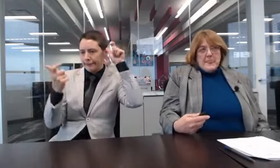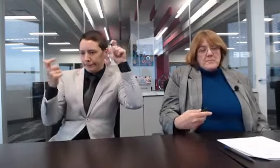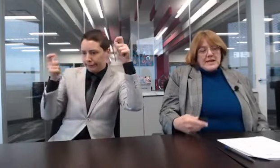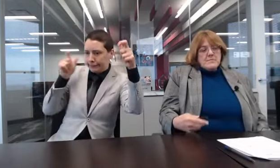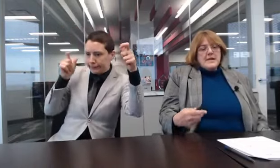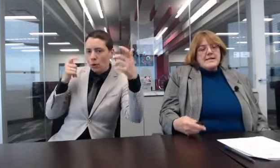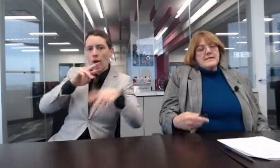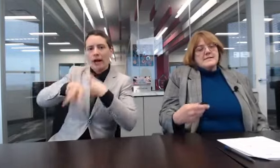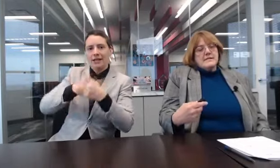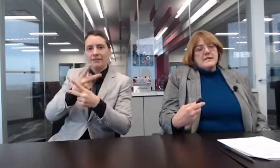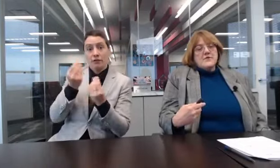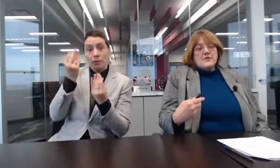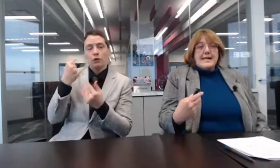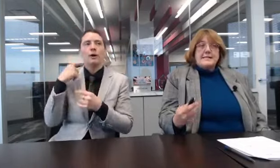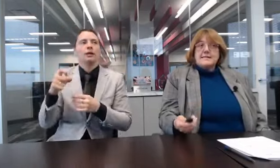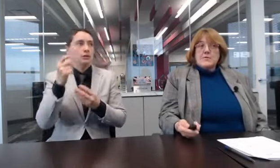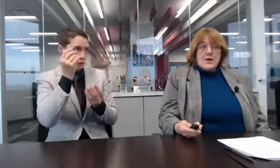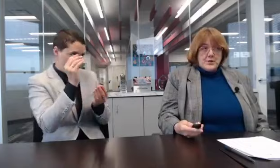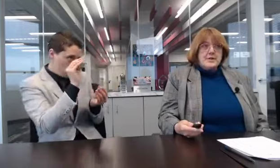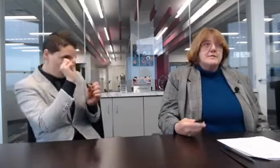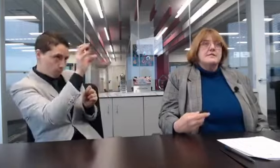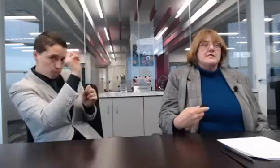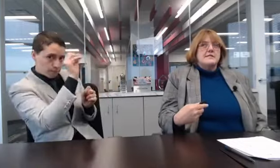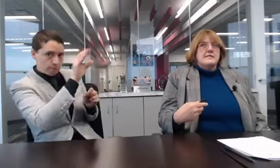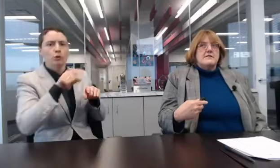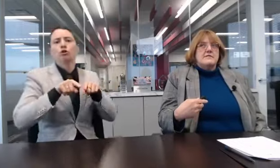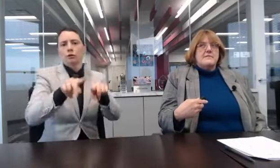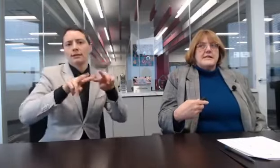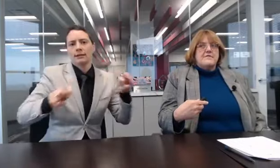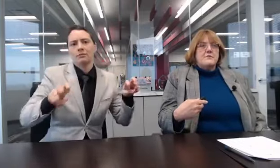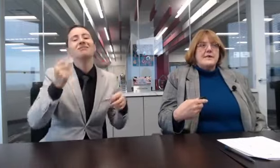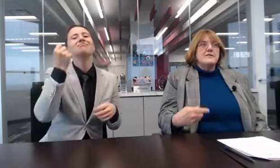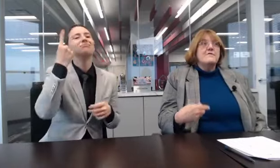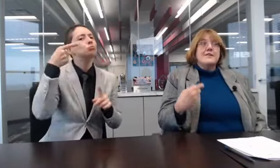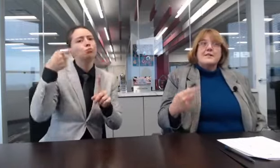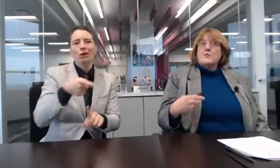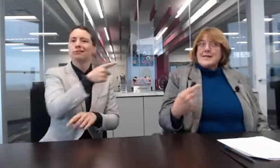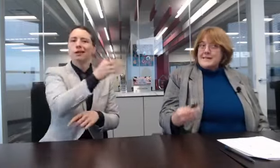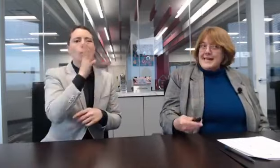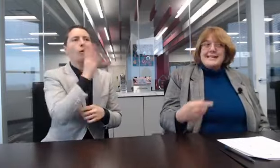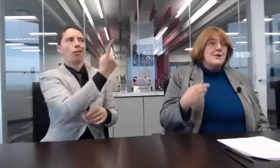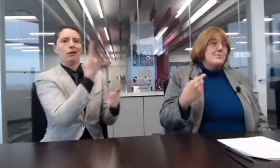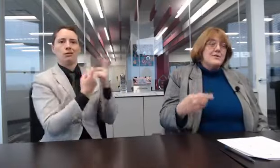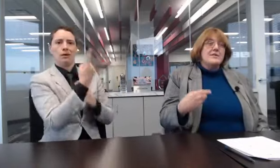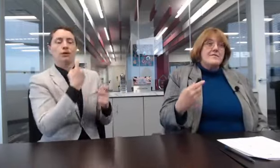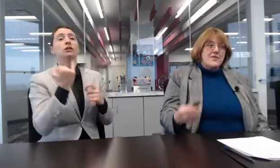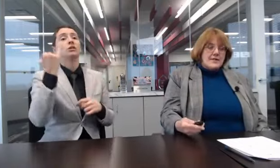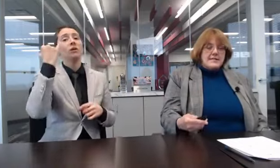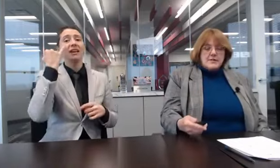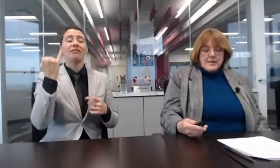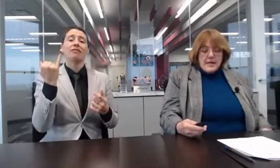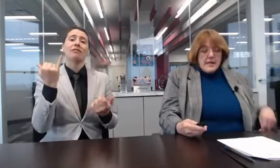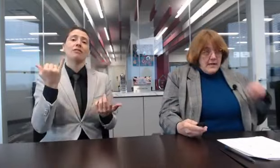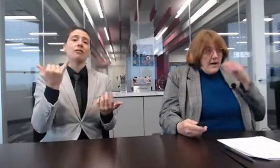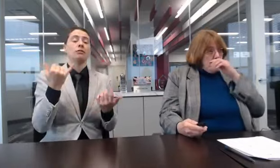The bottom line is they're gonna ask you questions. If you answer very quickly and don't put a lot of thought into it,